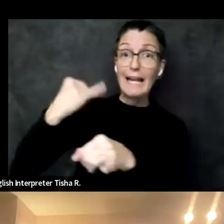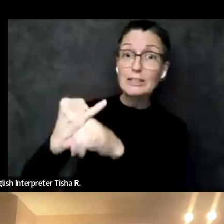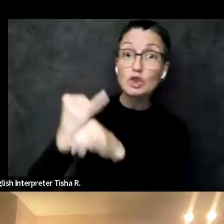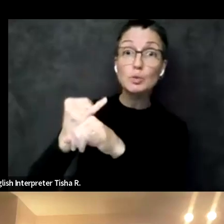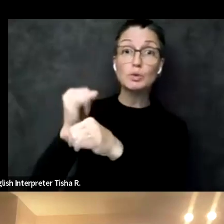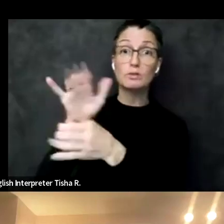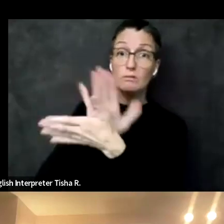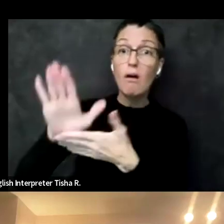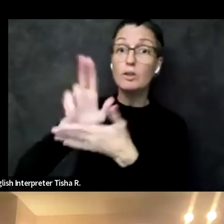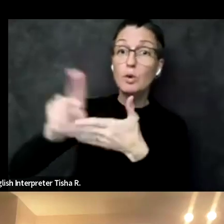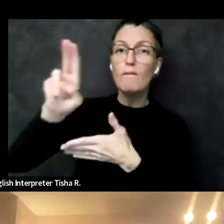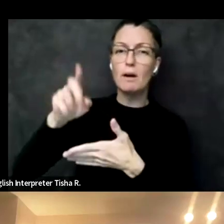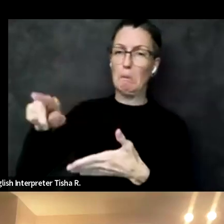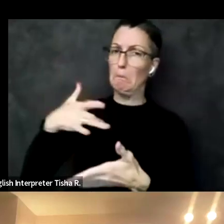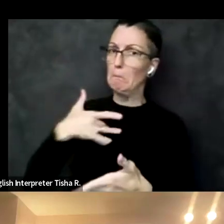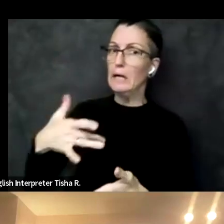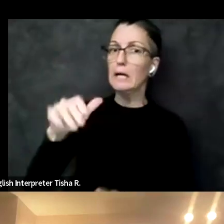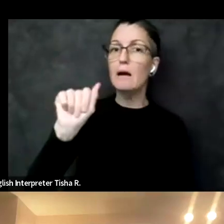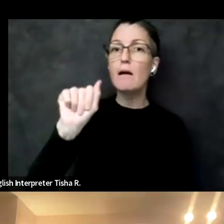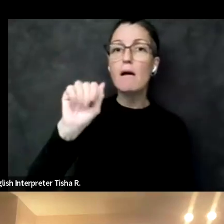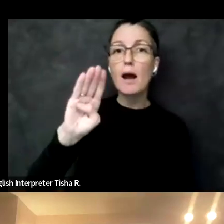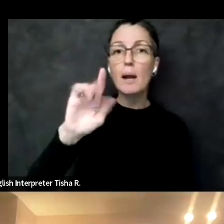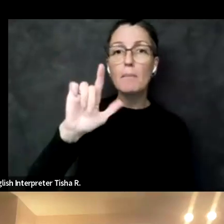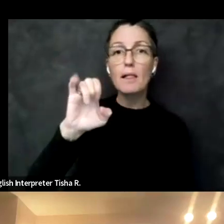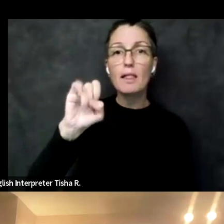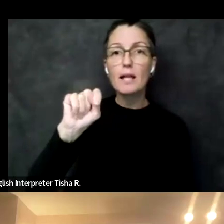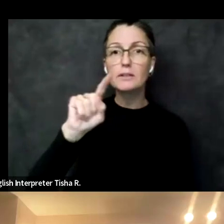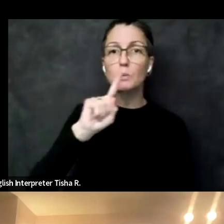And can really make you feel like you're completely alone.